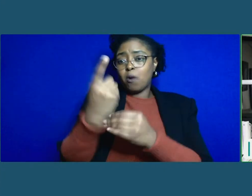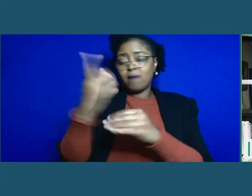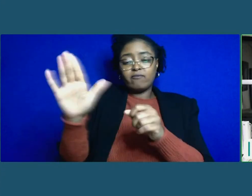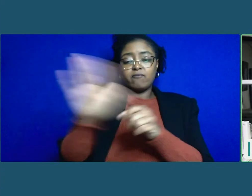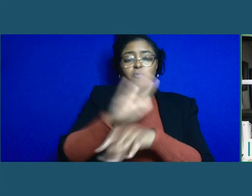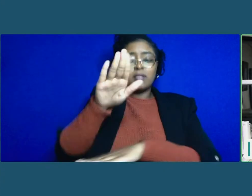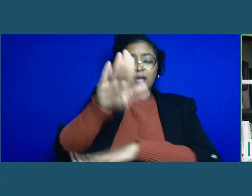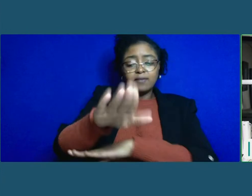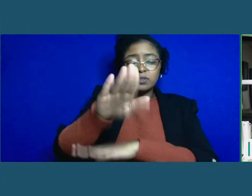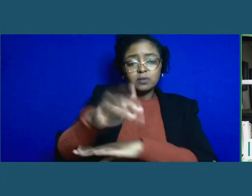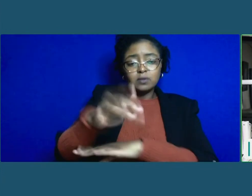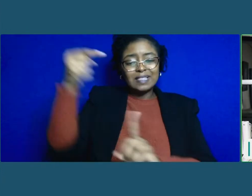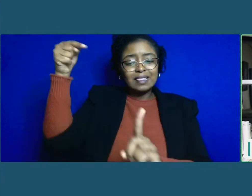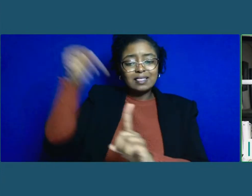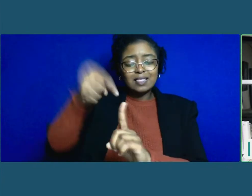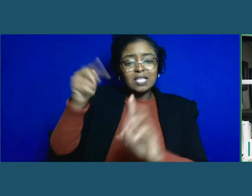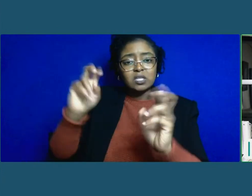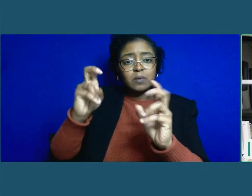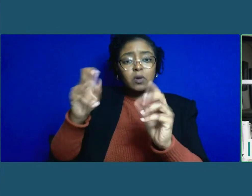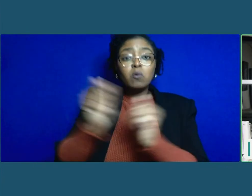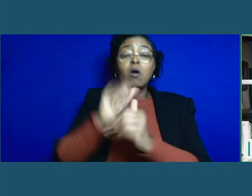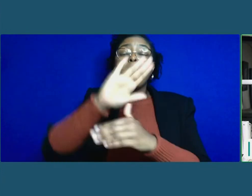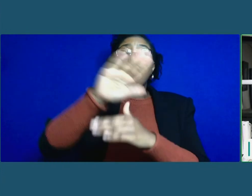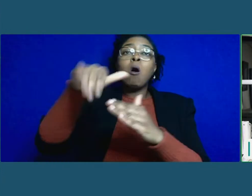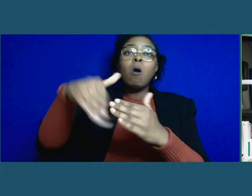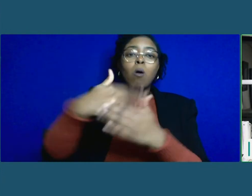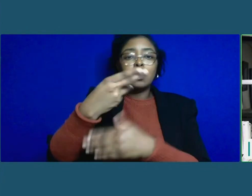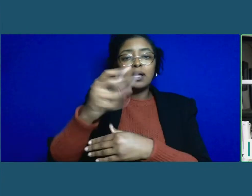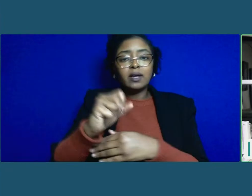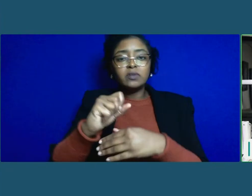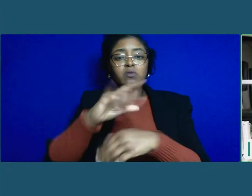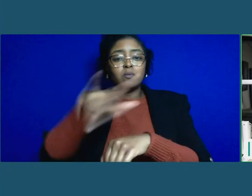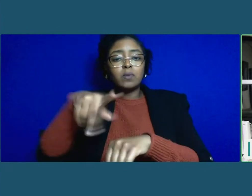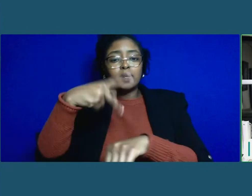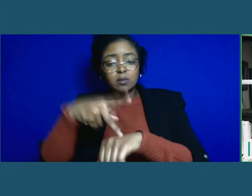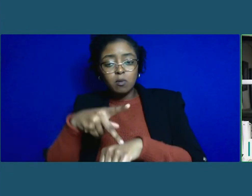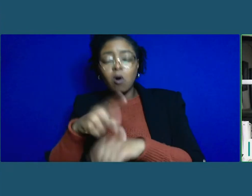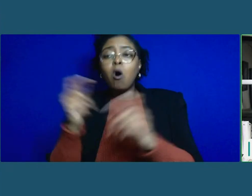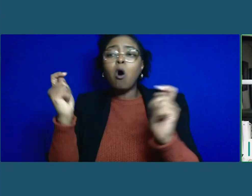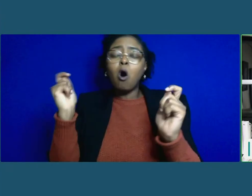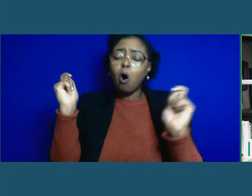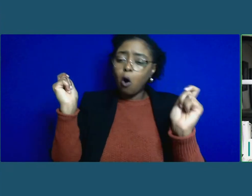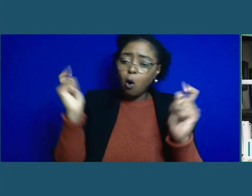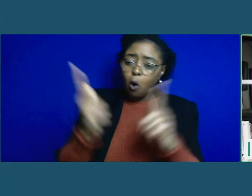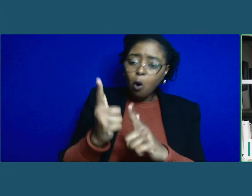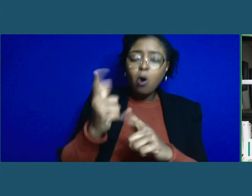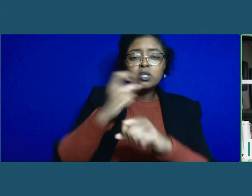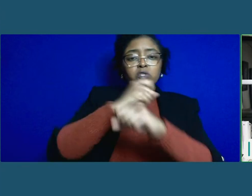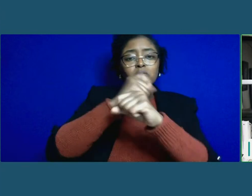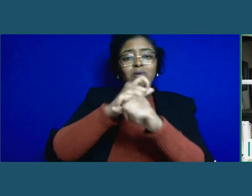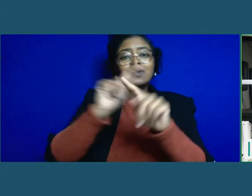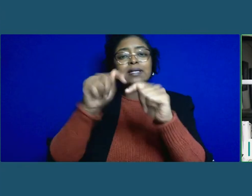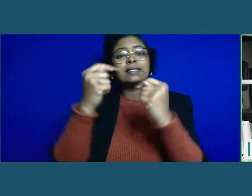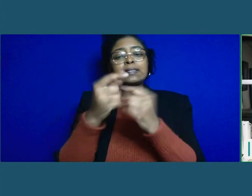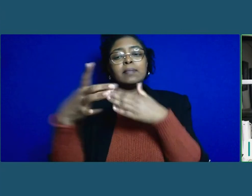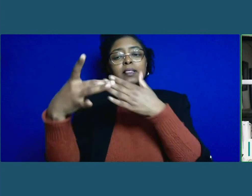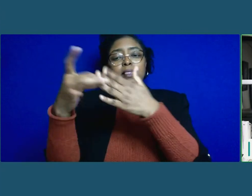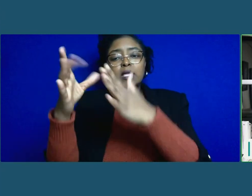dedicated an entire afternoon. Um to this topic with all of our